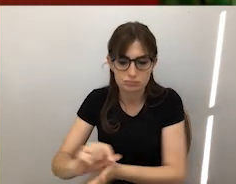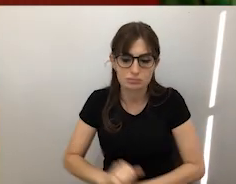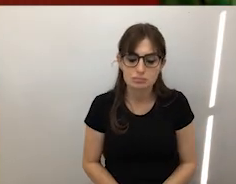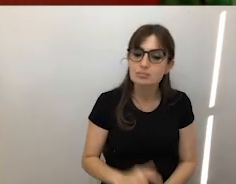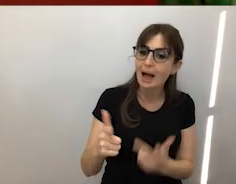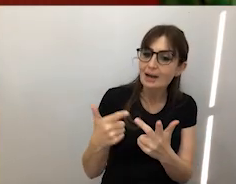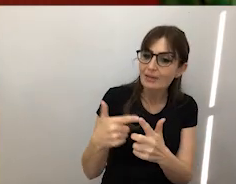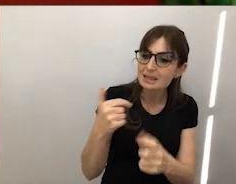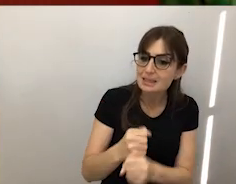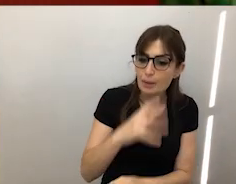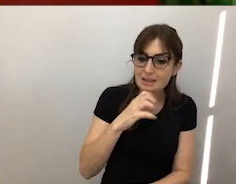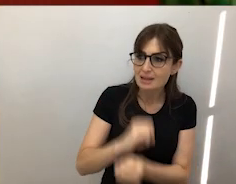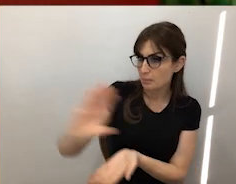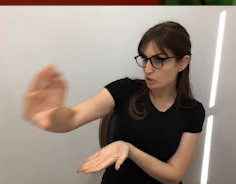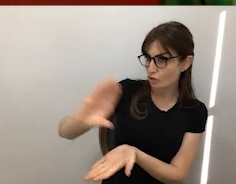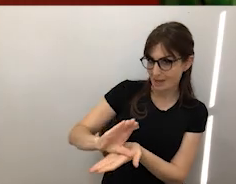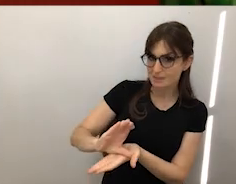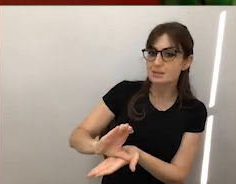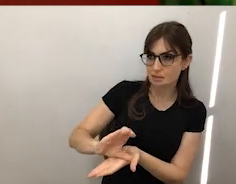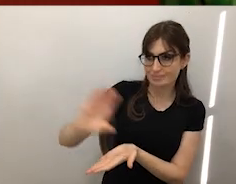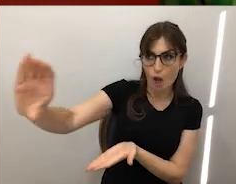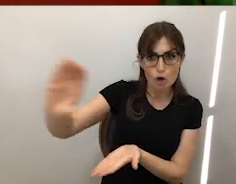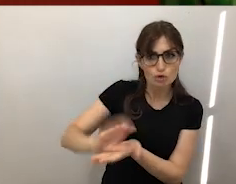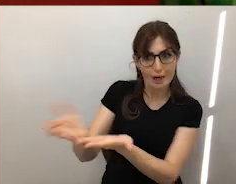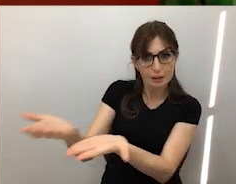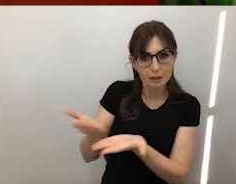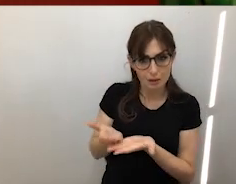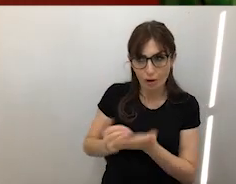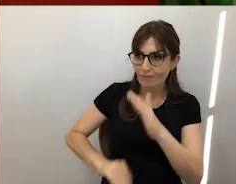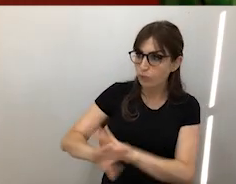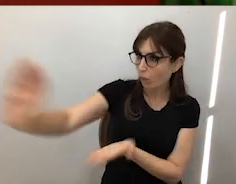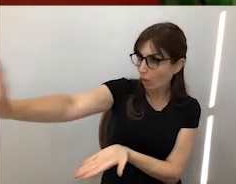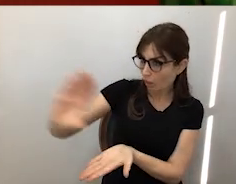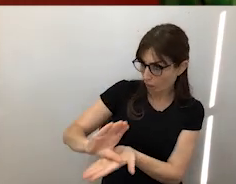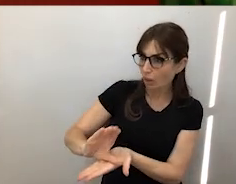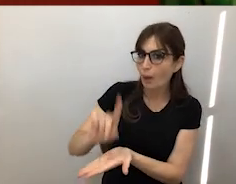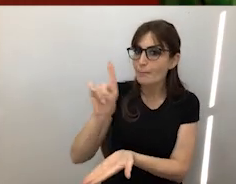Another example is a government grant. The grant may be received in a full upfront,